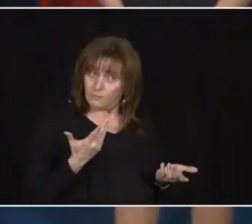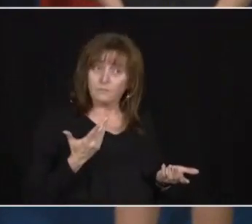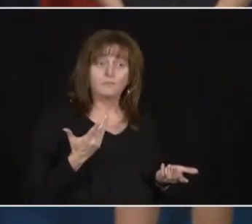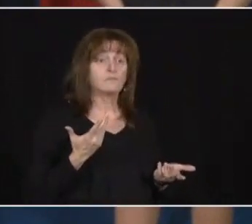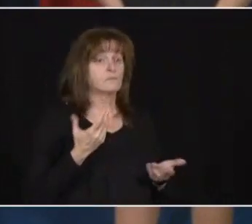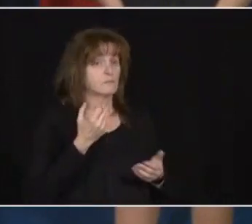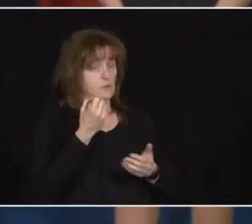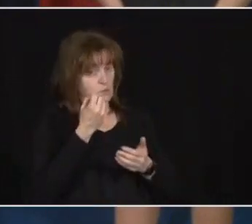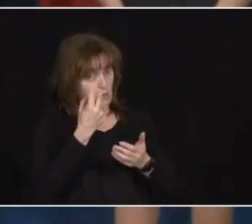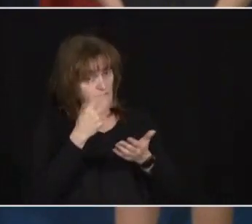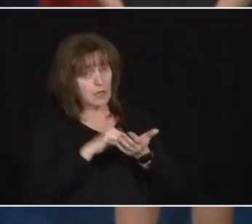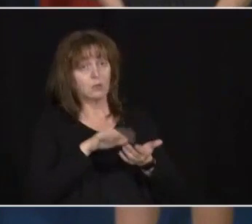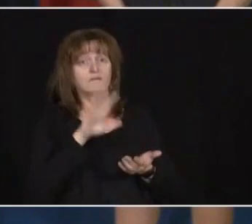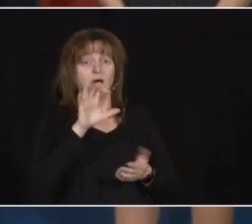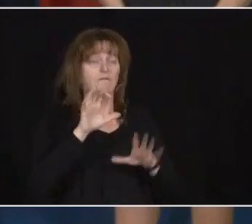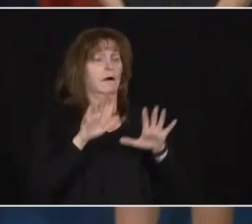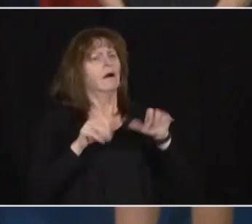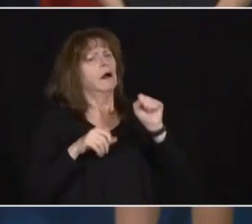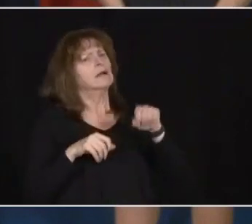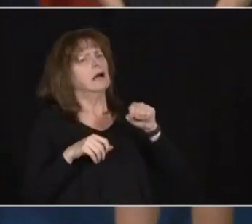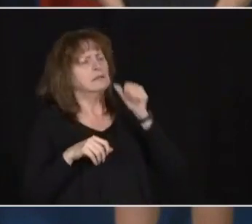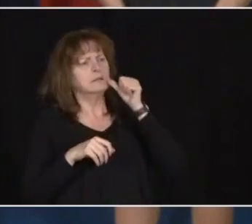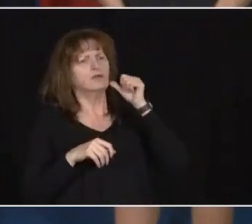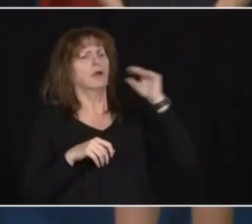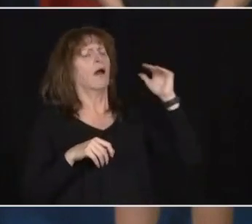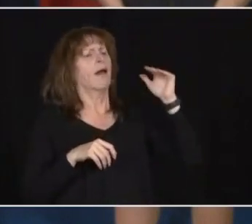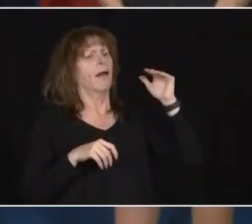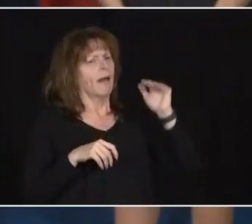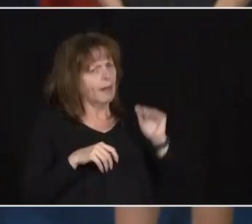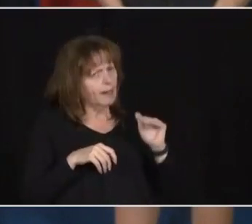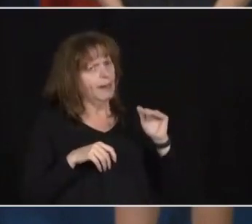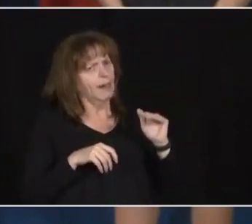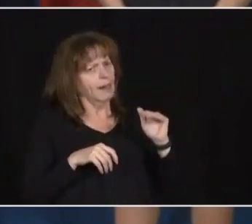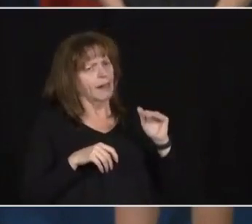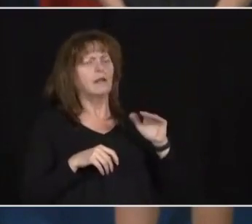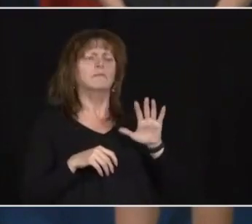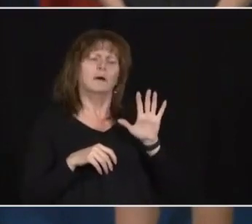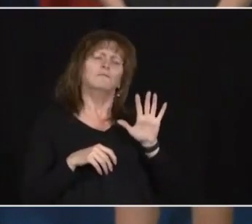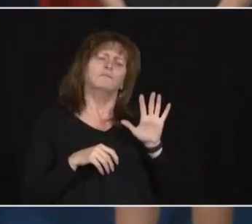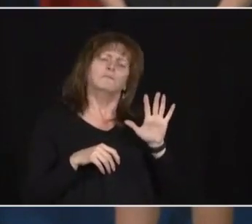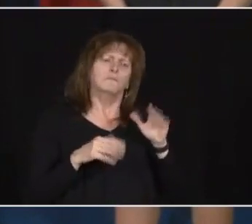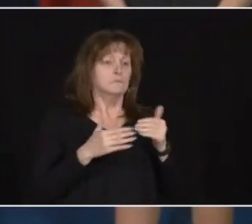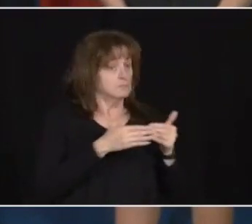seeing the 12,500. Sure, they had a little dip yesterday. I understand that.